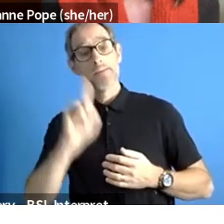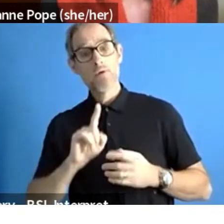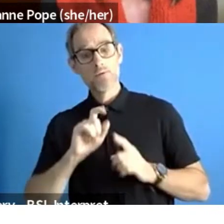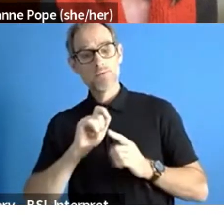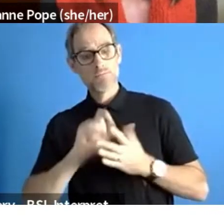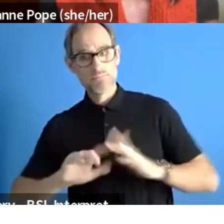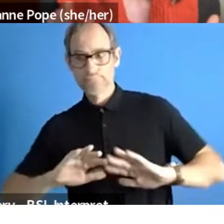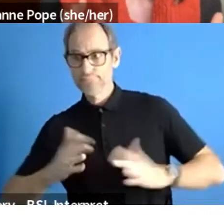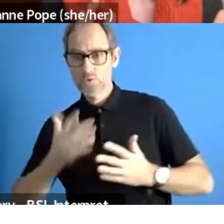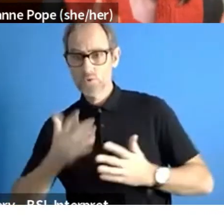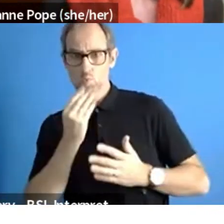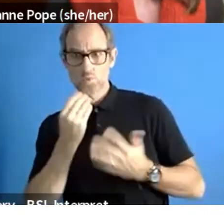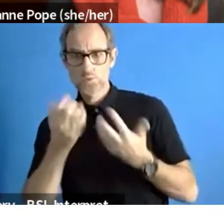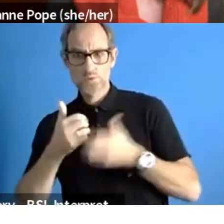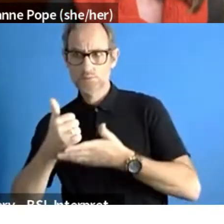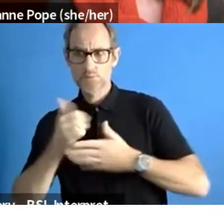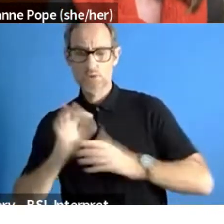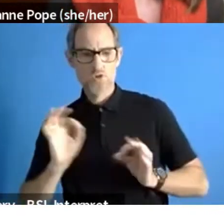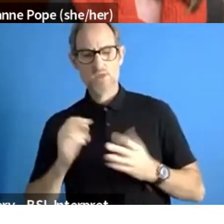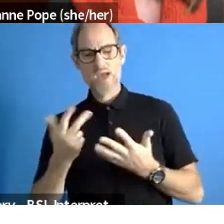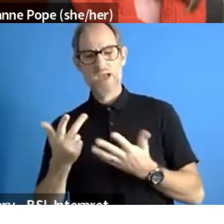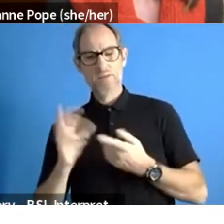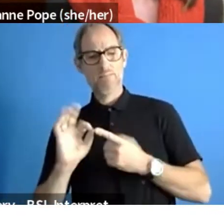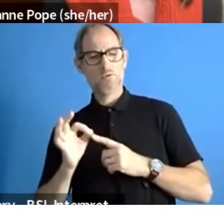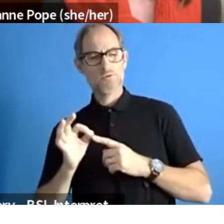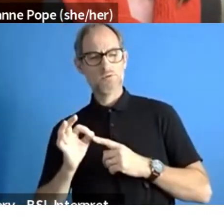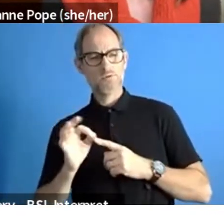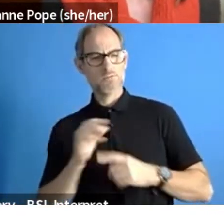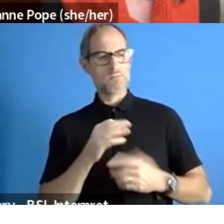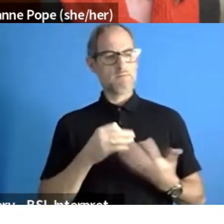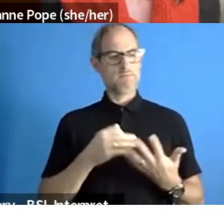After three months, that had gone up